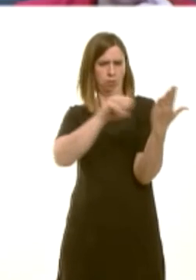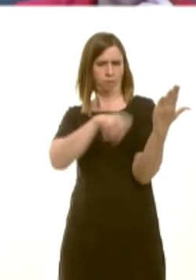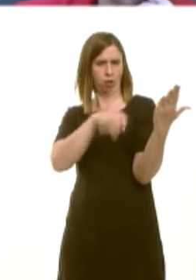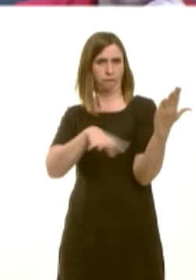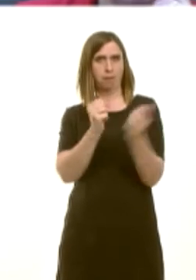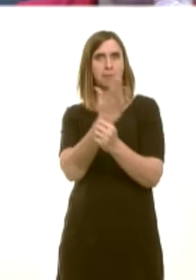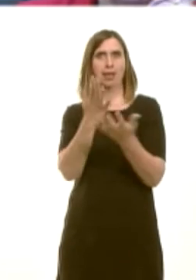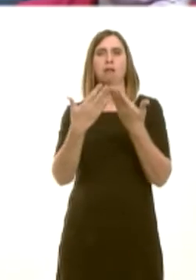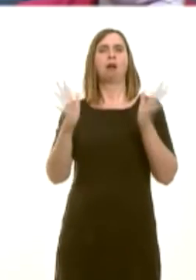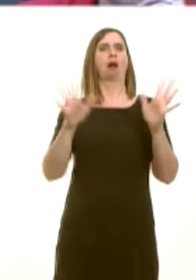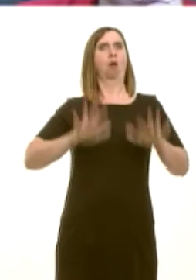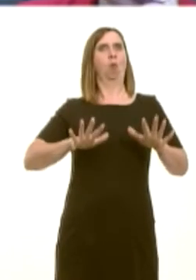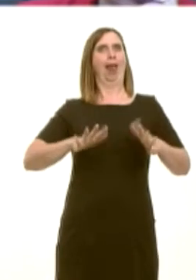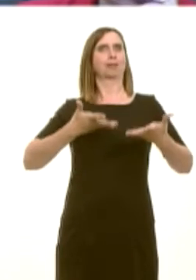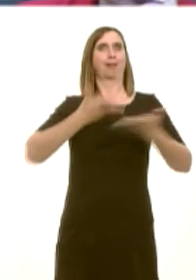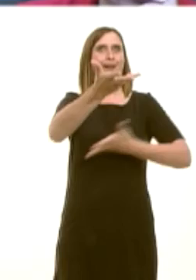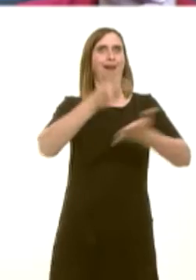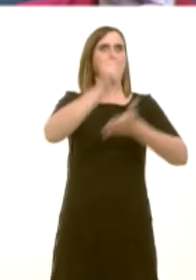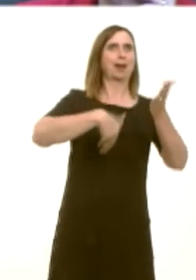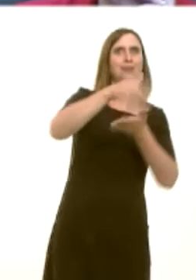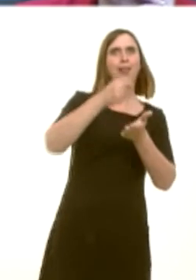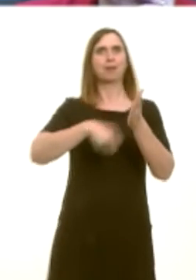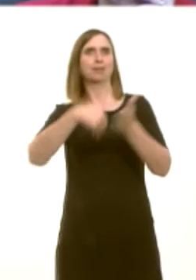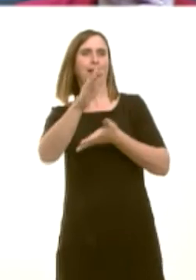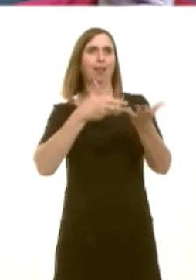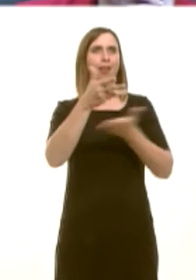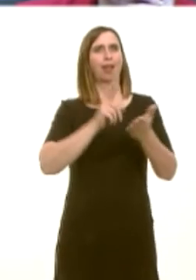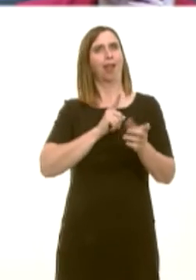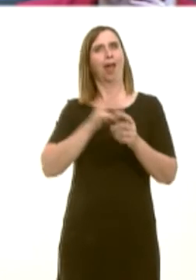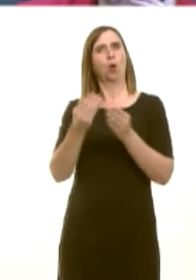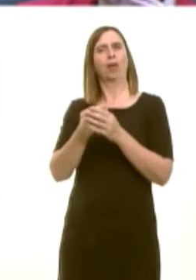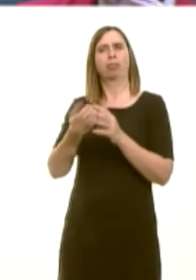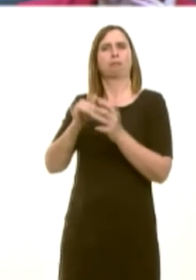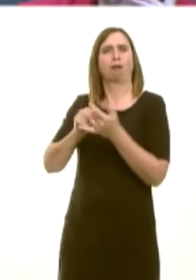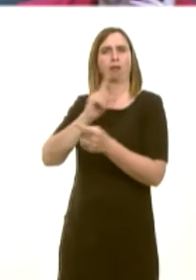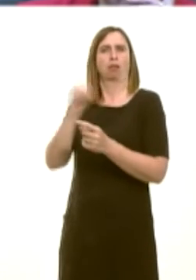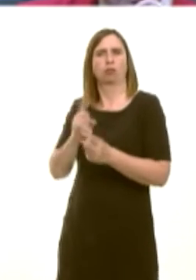relations for Wales, particularly as the utilities reservation was made between the Council of